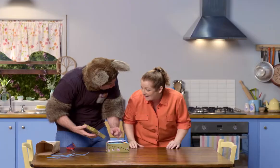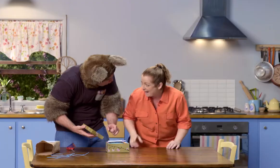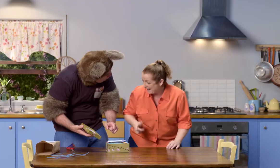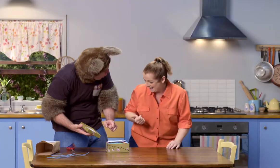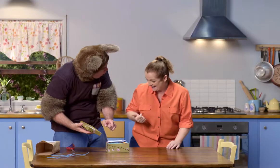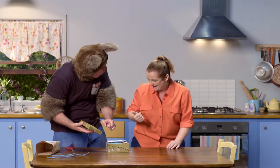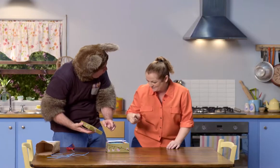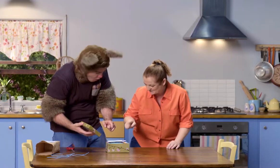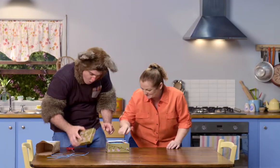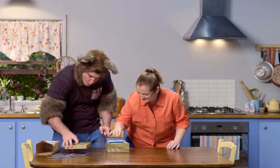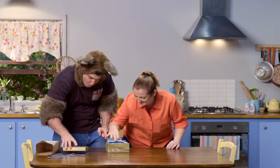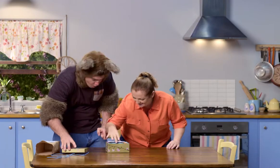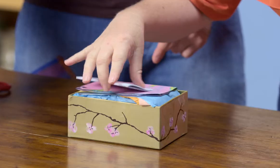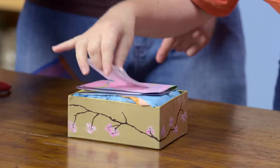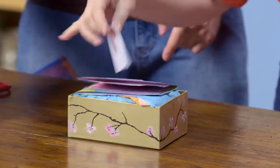Ah! Oh.